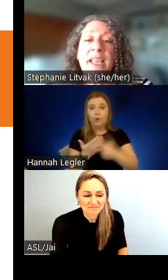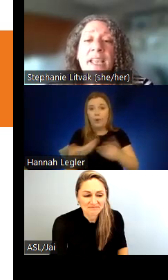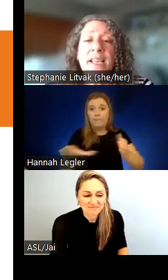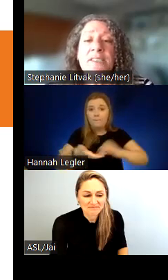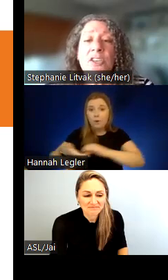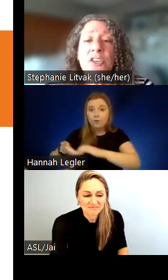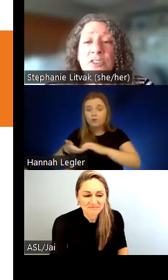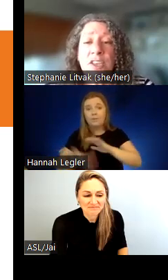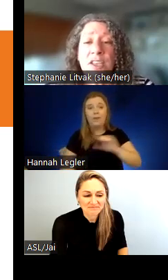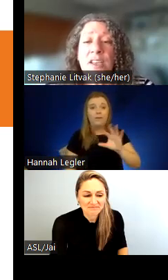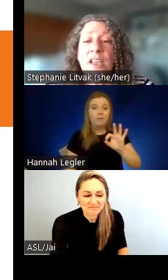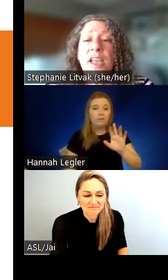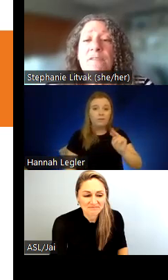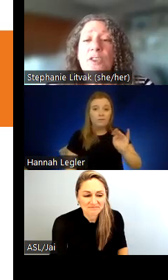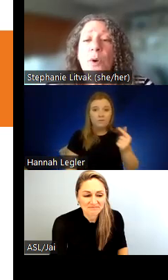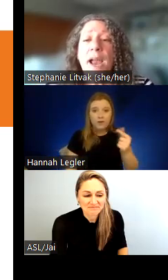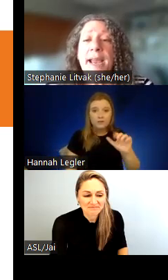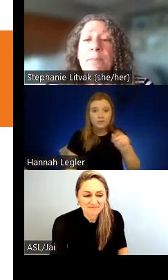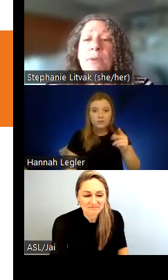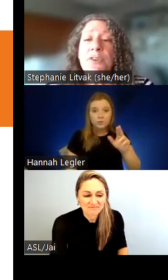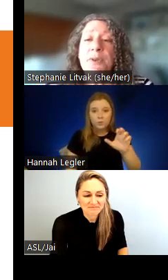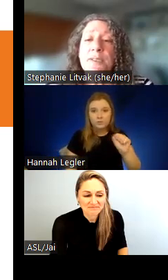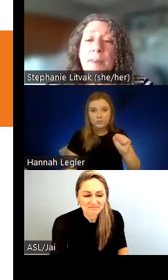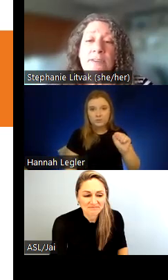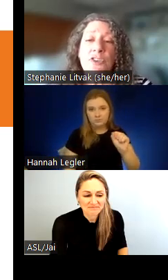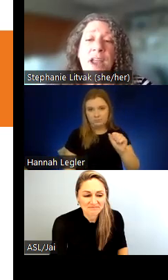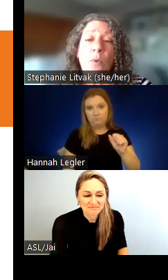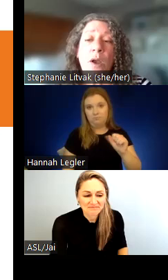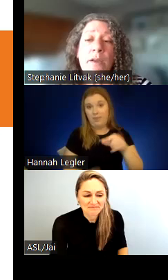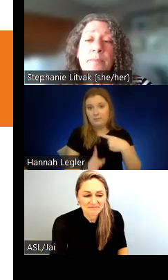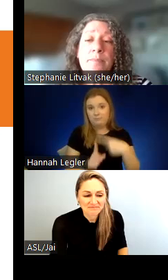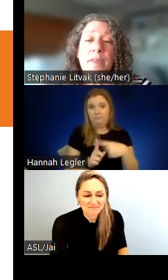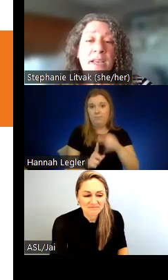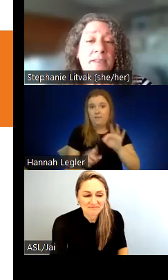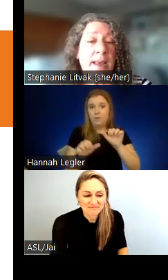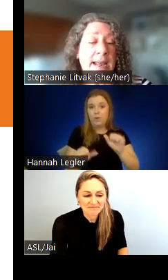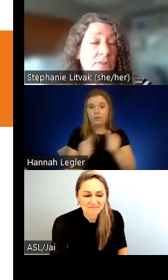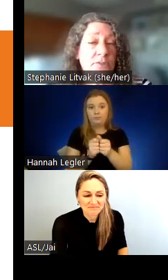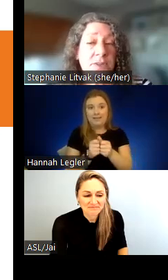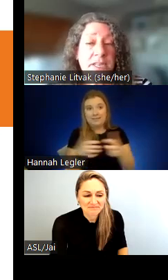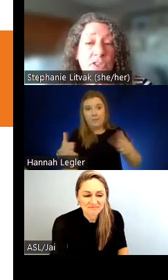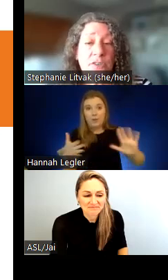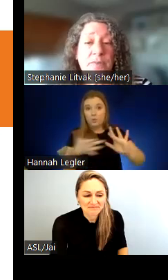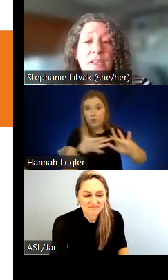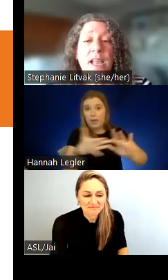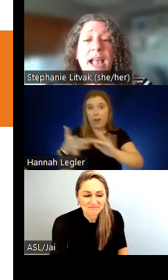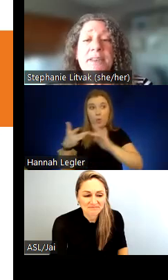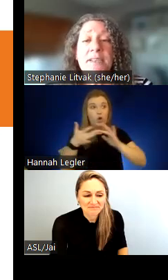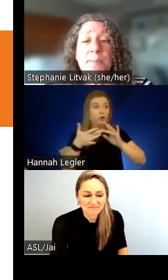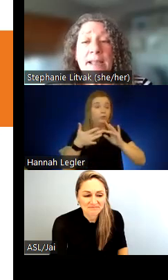It is a good thing if you are able to expand your network, expand the reach, and expand